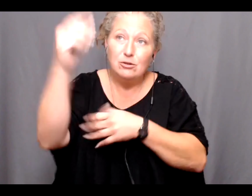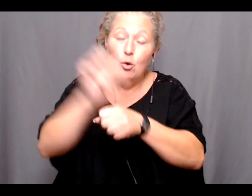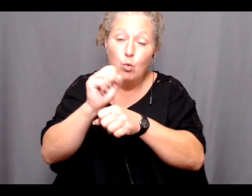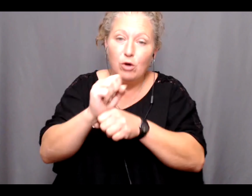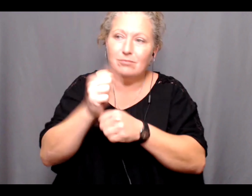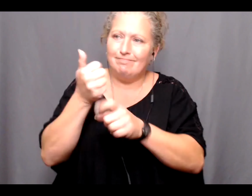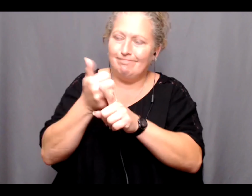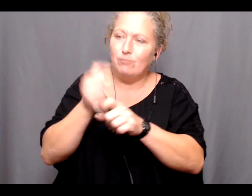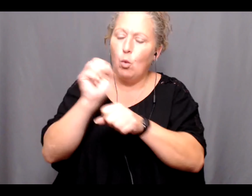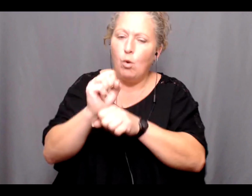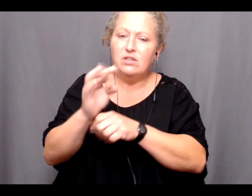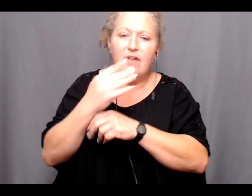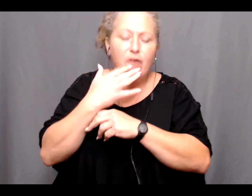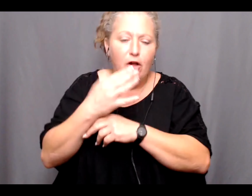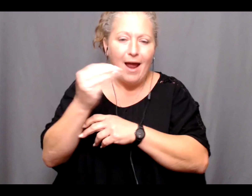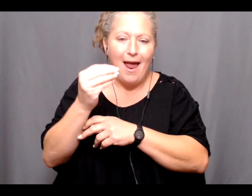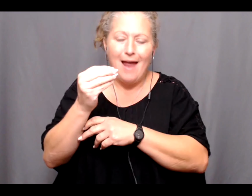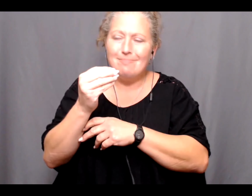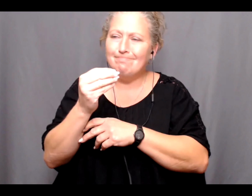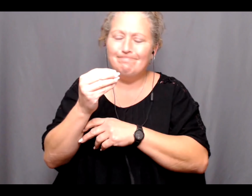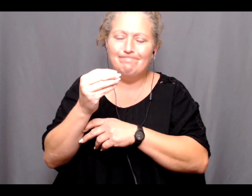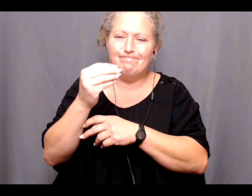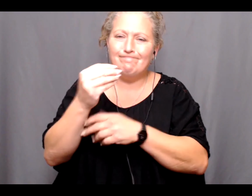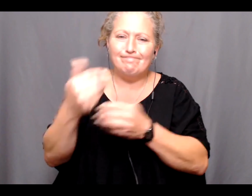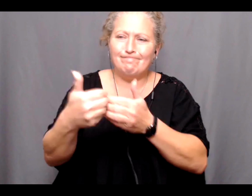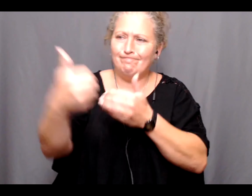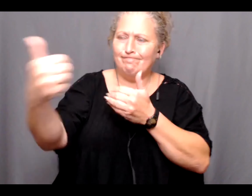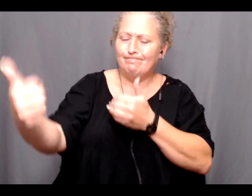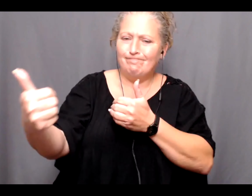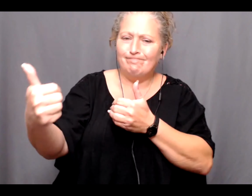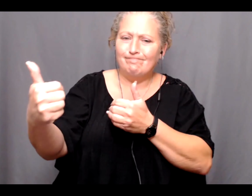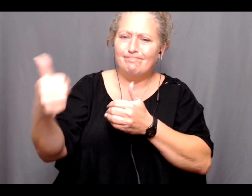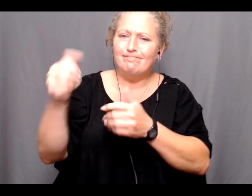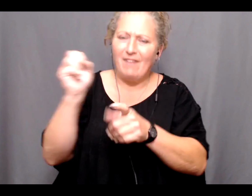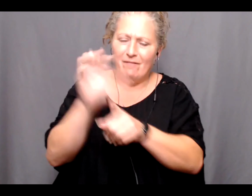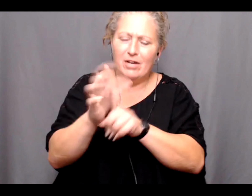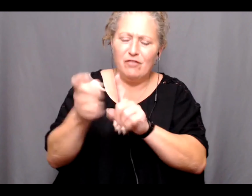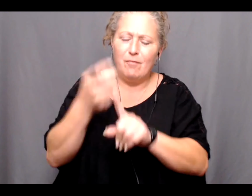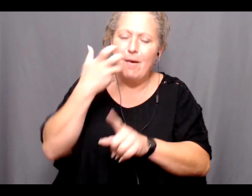and they're disproportionately being affected by the by the hot summers and air quality.